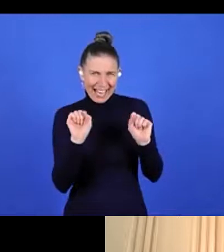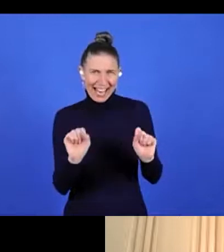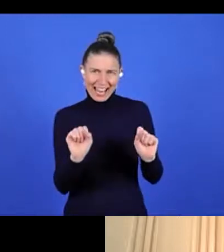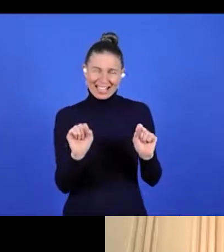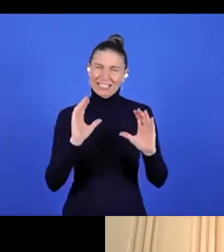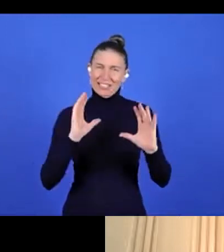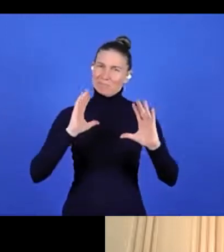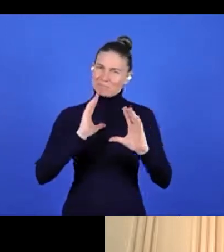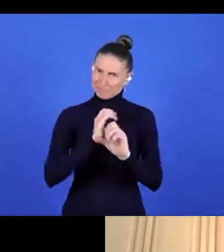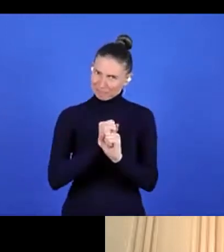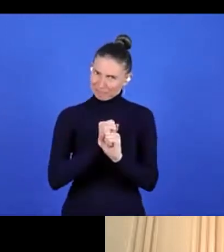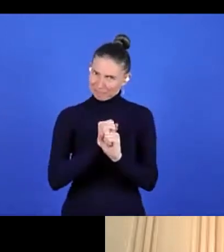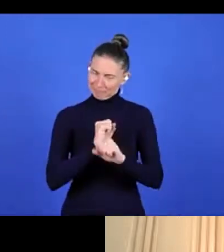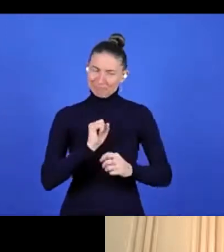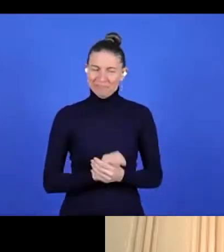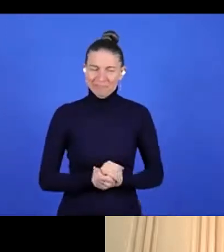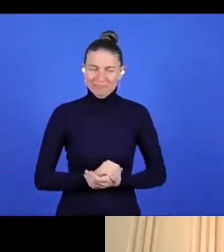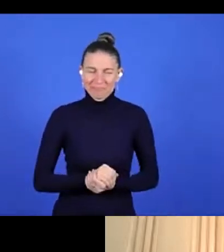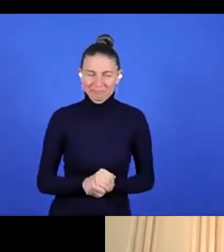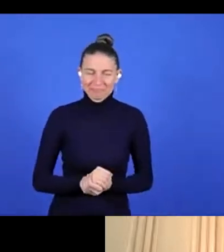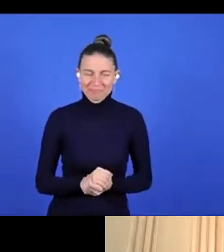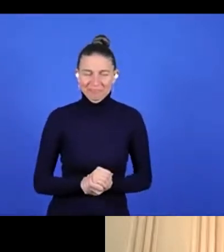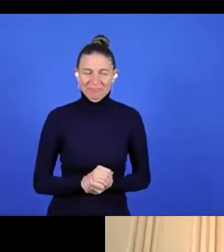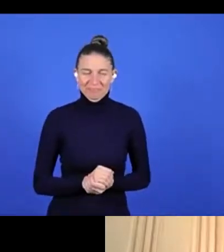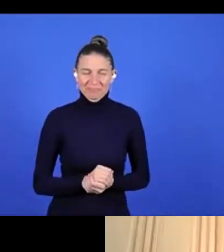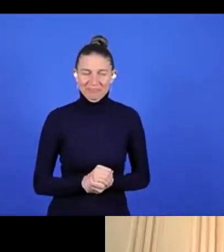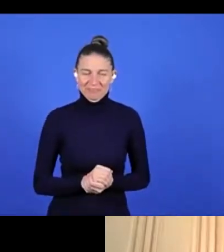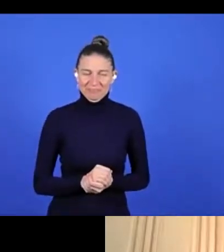So please